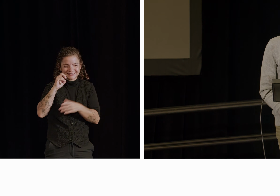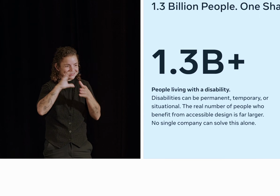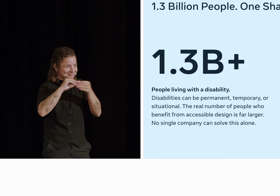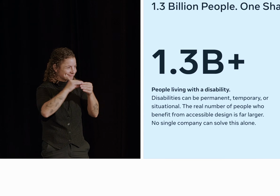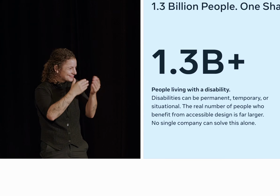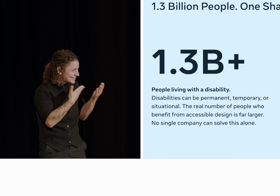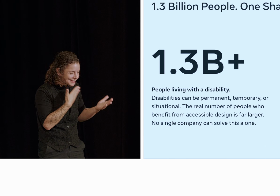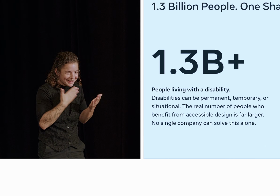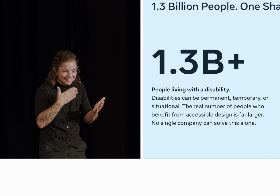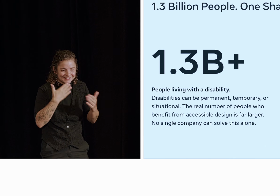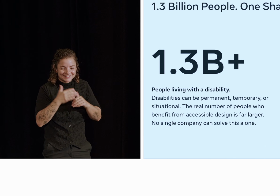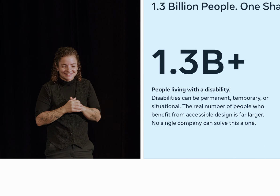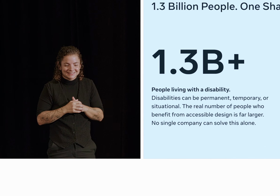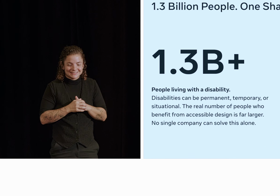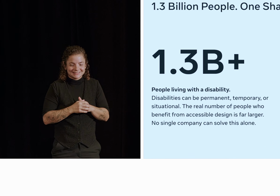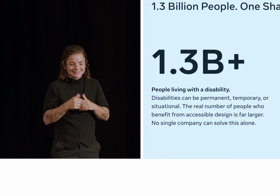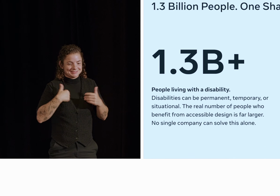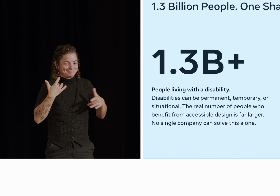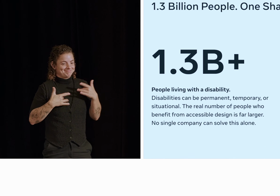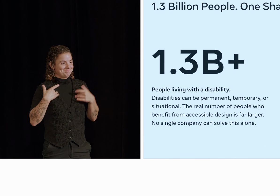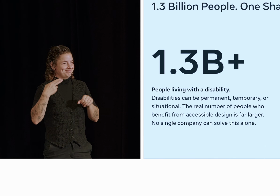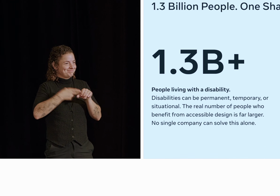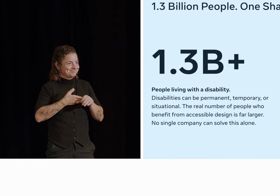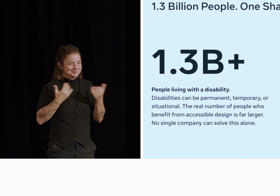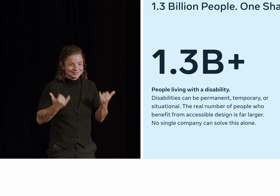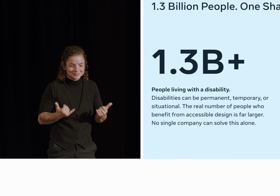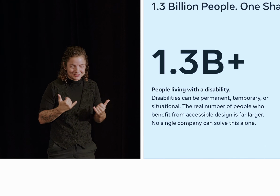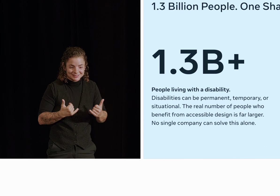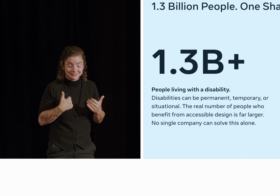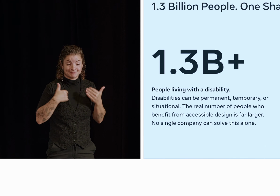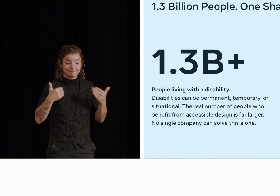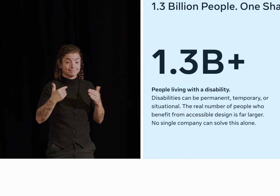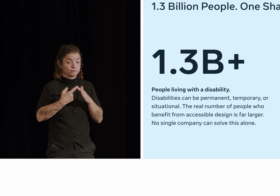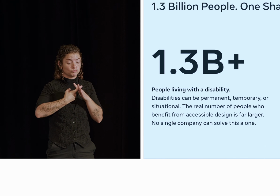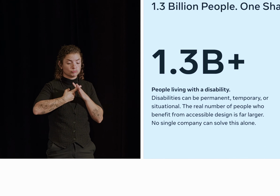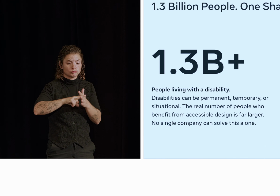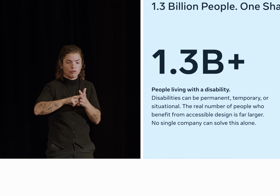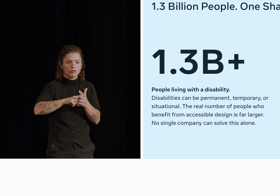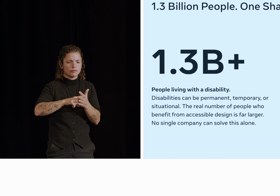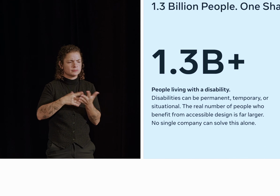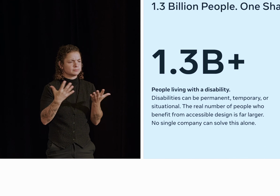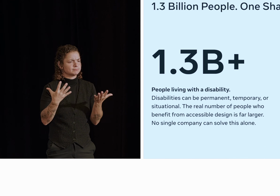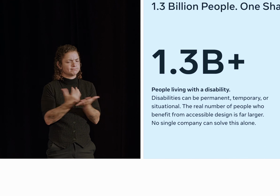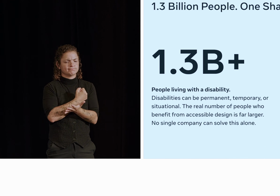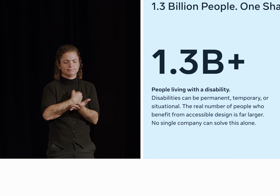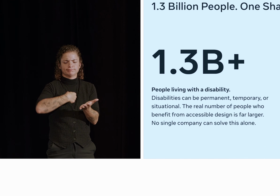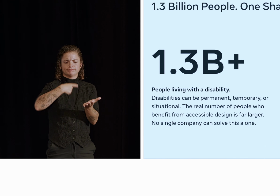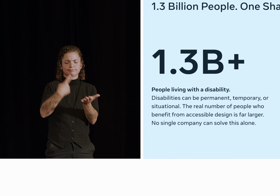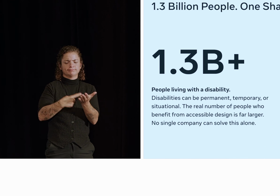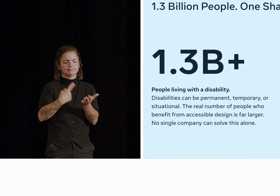I'm going to start out by talking to you about something that I think we all know,